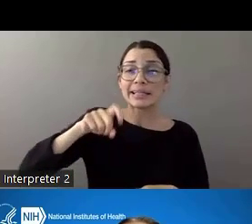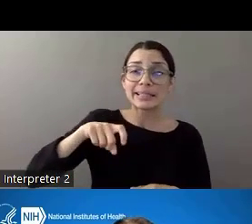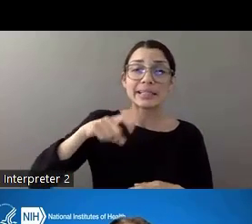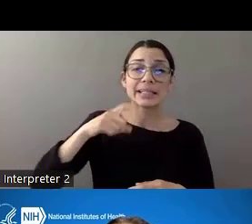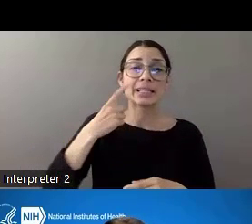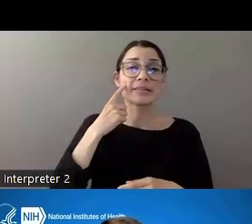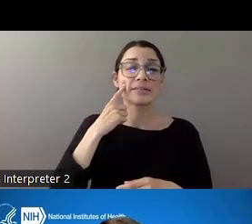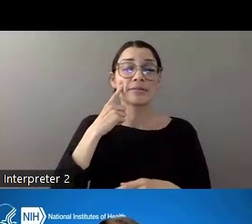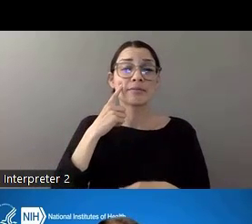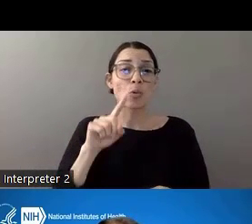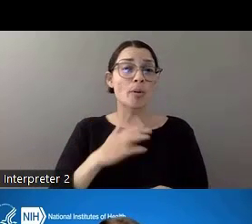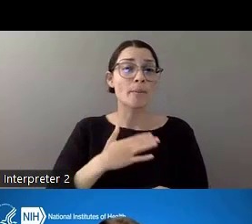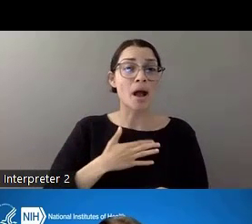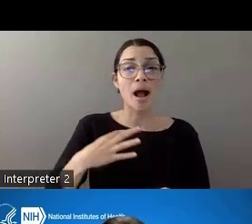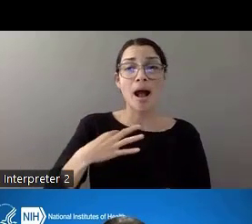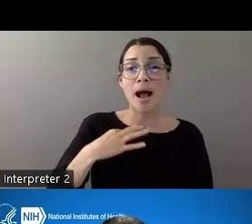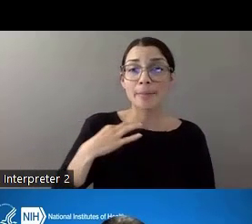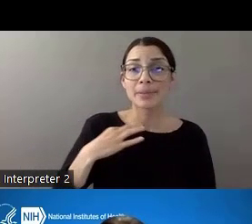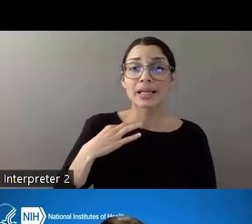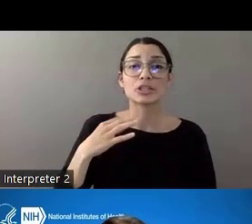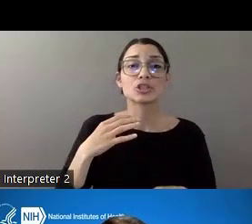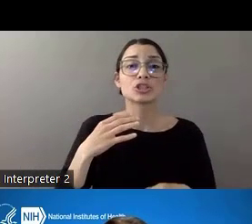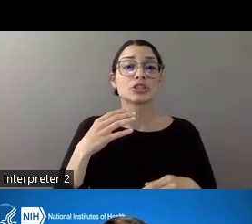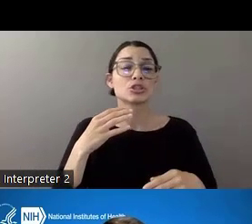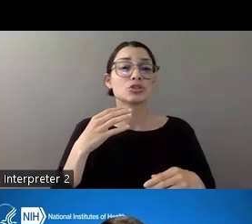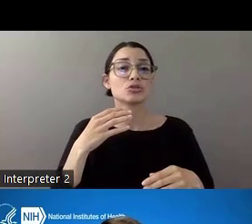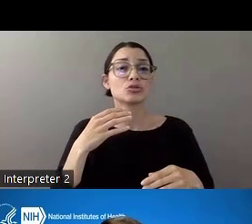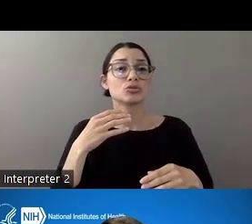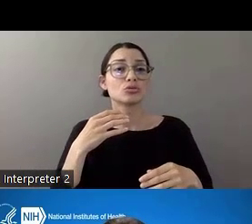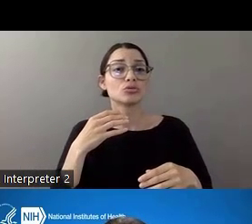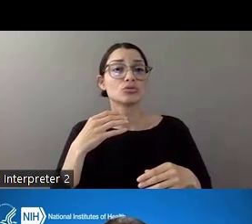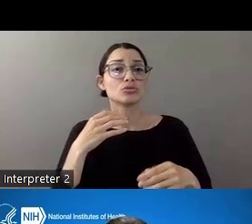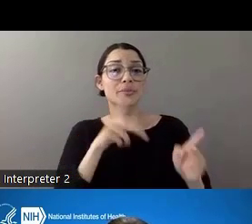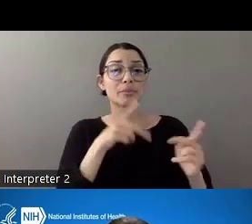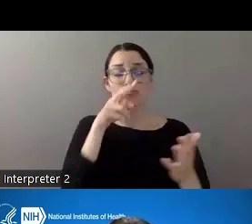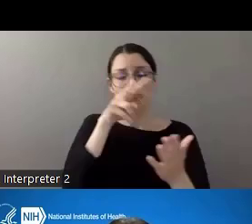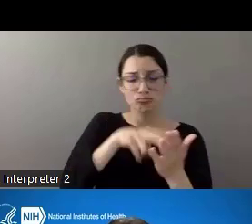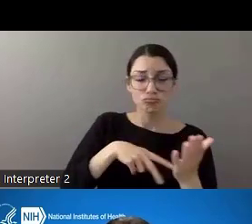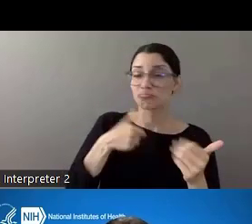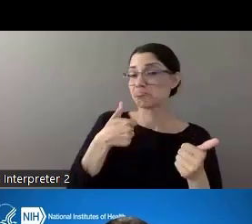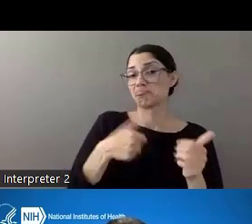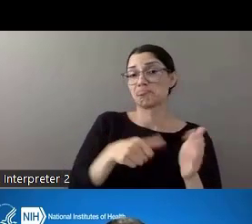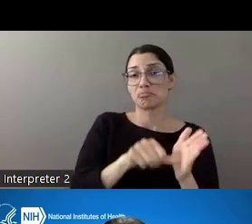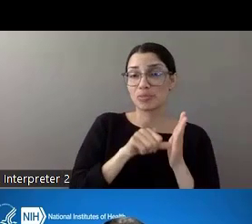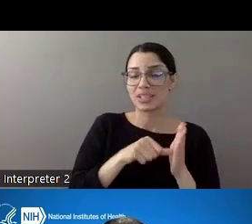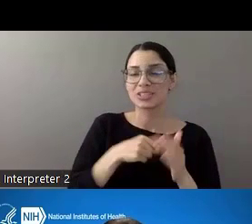to be reviewed well." And so, I really suggest that you put down scientific areas of expertise.